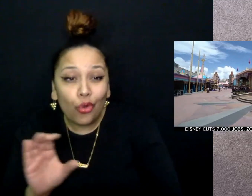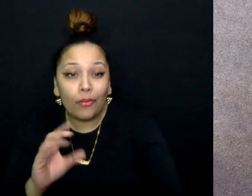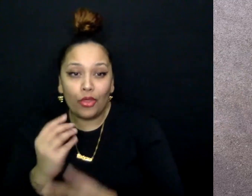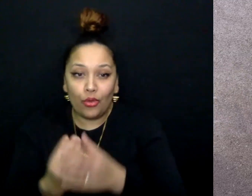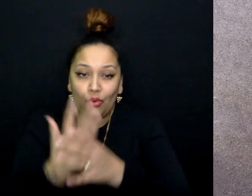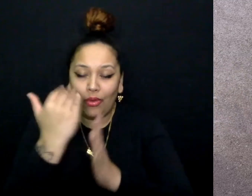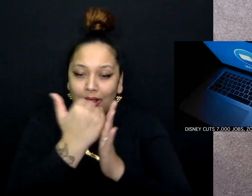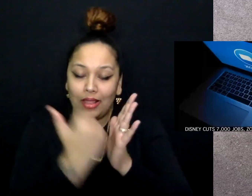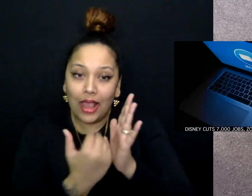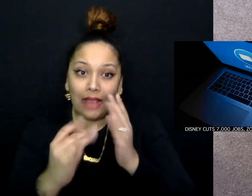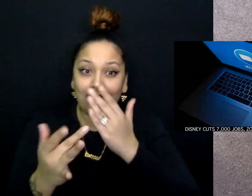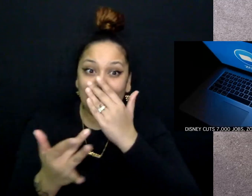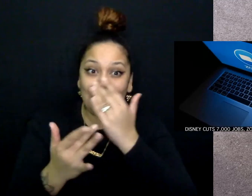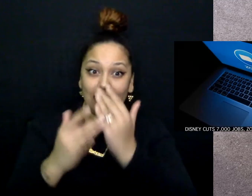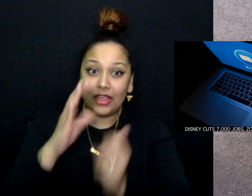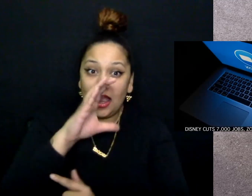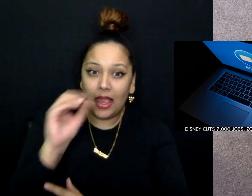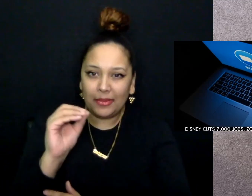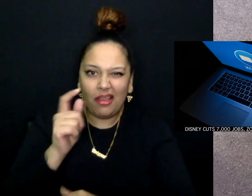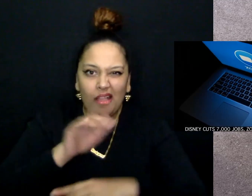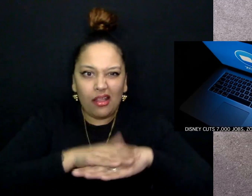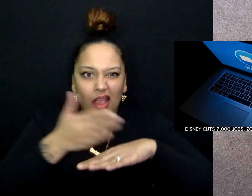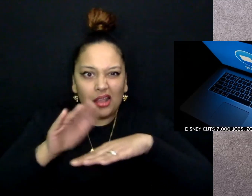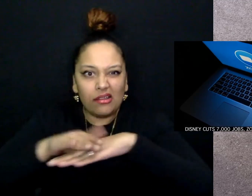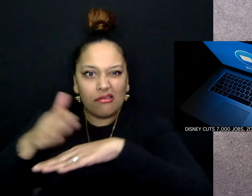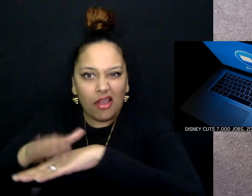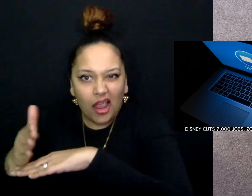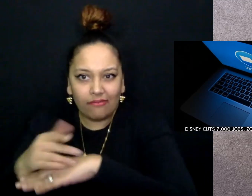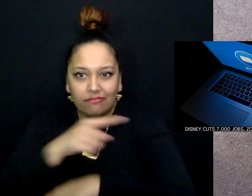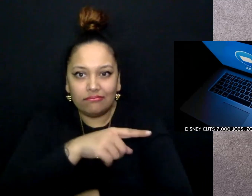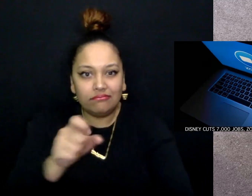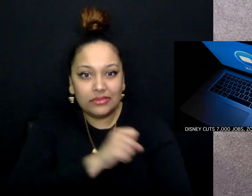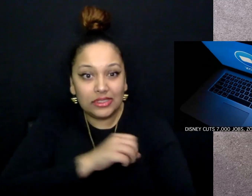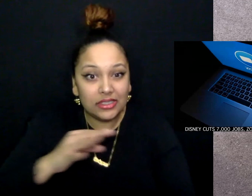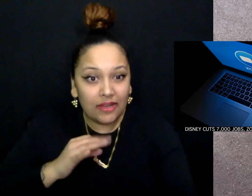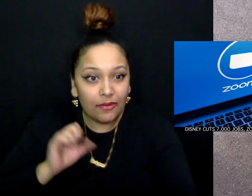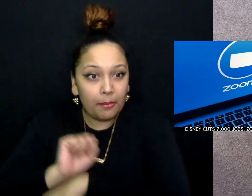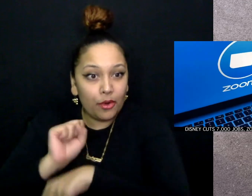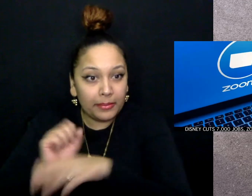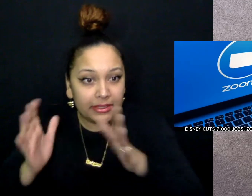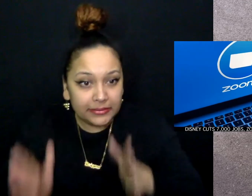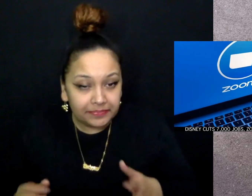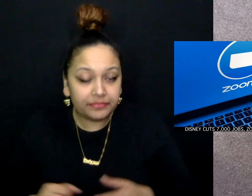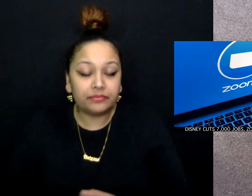Supreme Court and presidential Palace one week after the